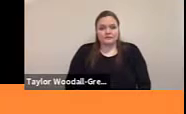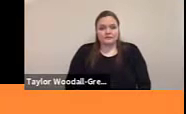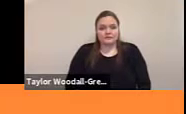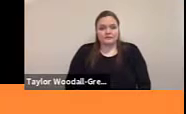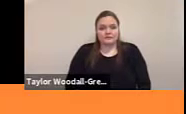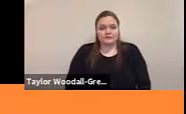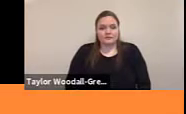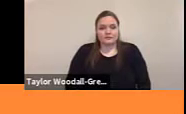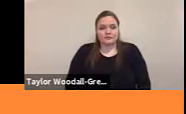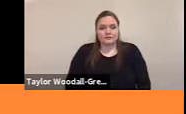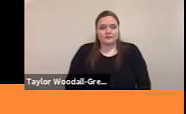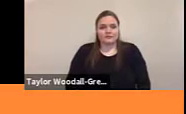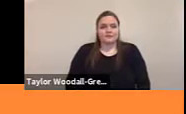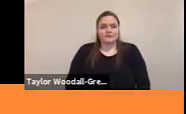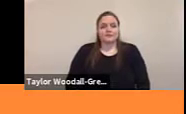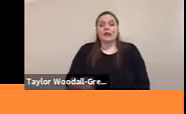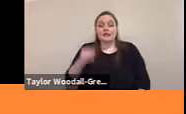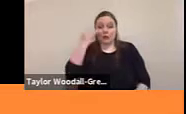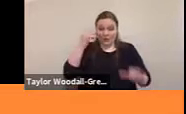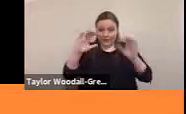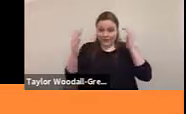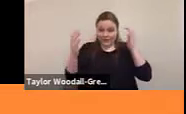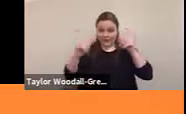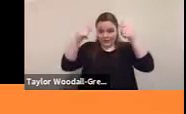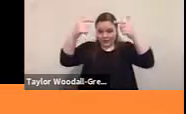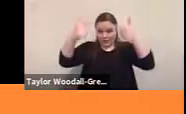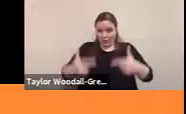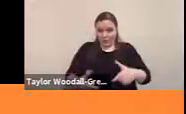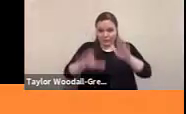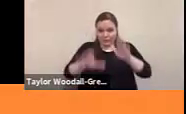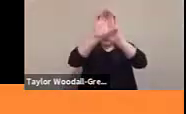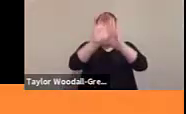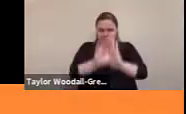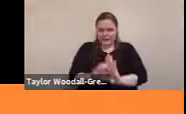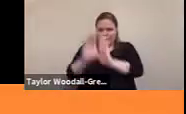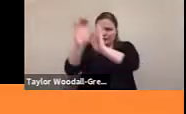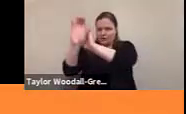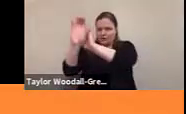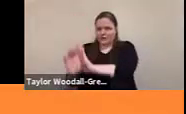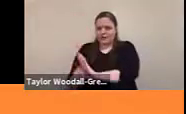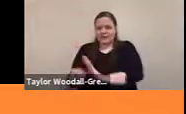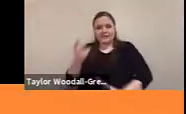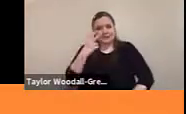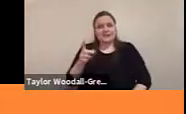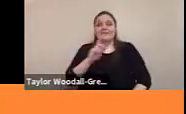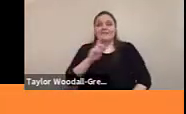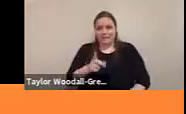And if we compare them all together, you can see how very different these appear to different people.